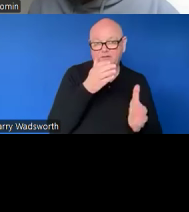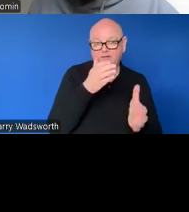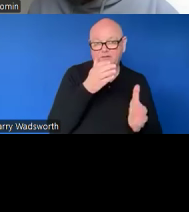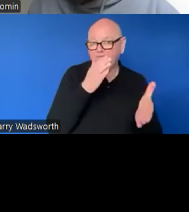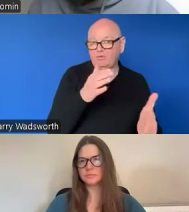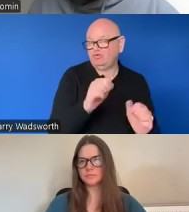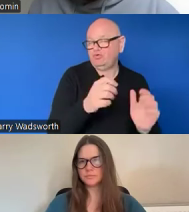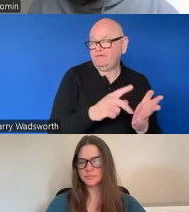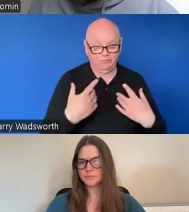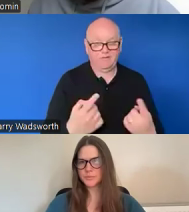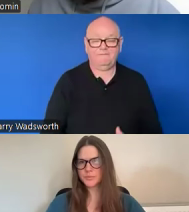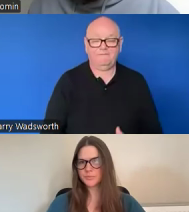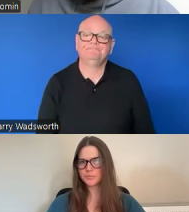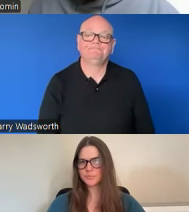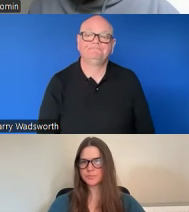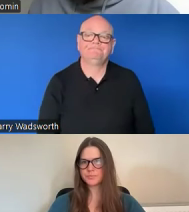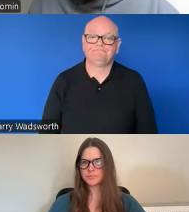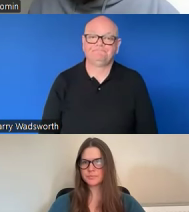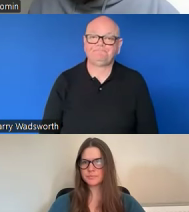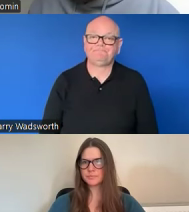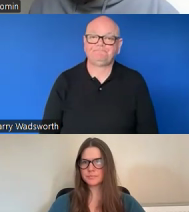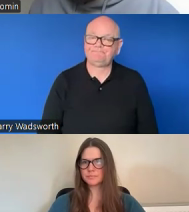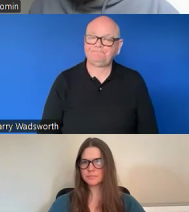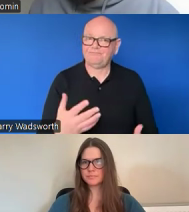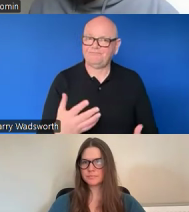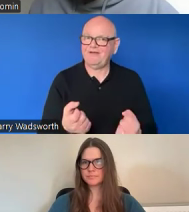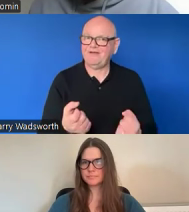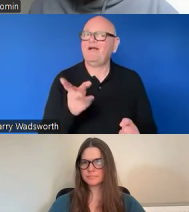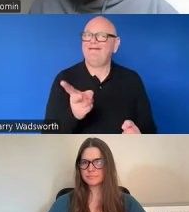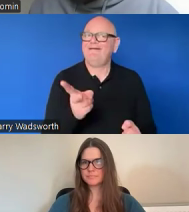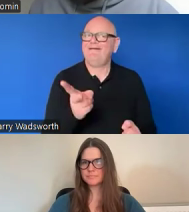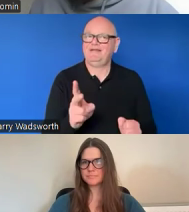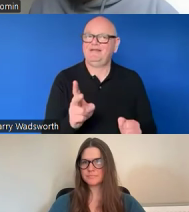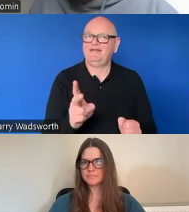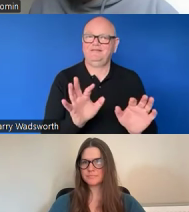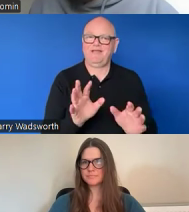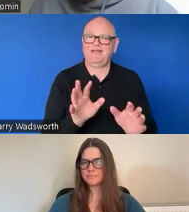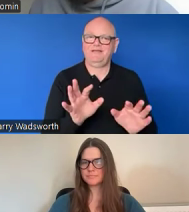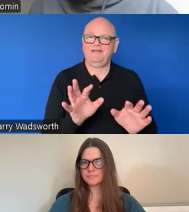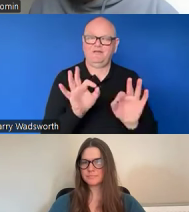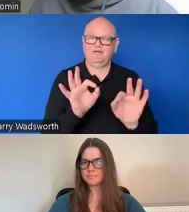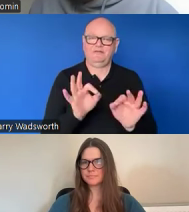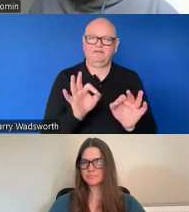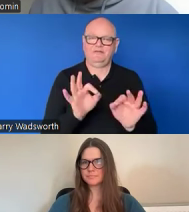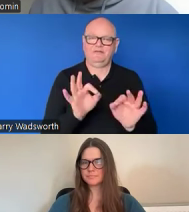Poll number two. Let me just run this. What goals are you most interested in?